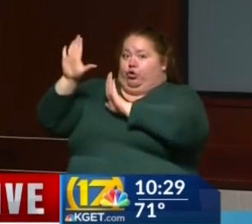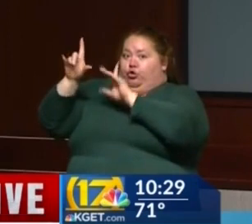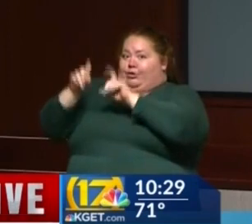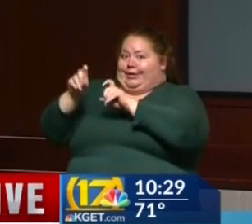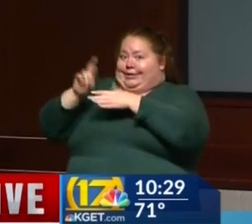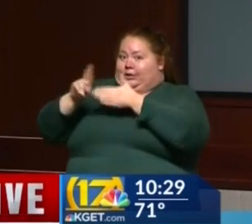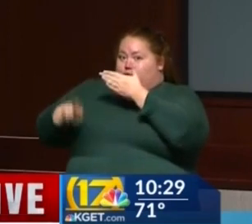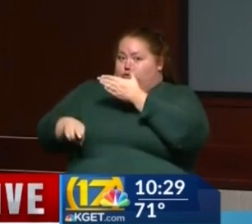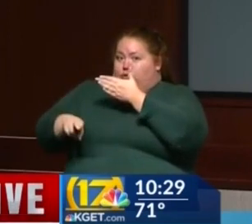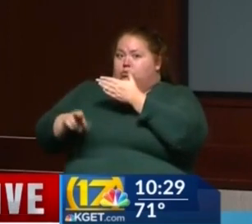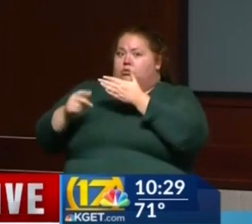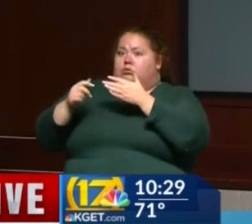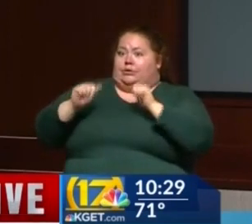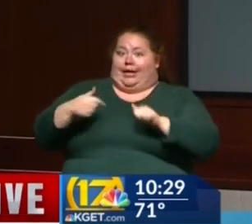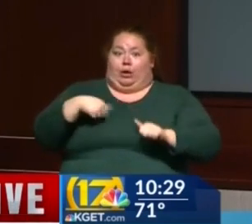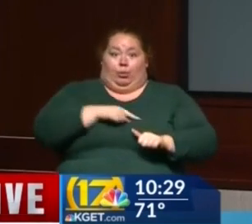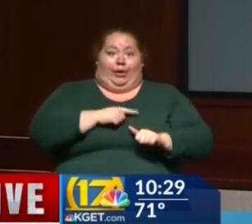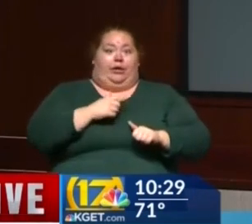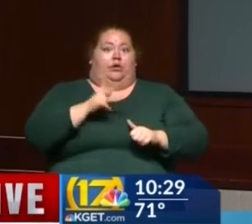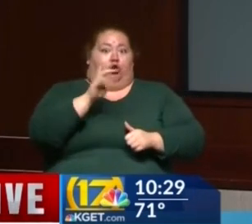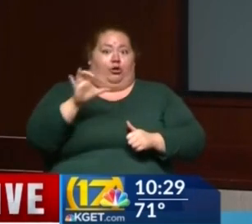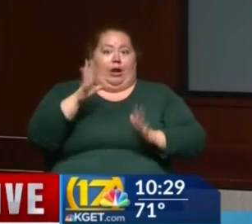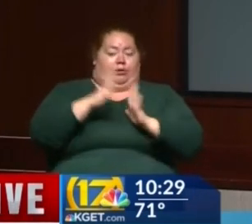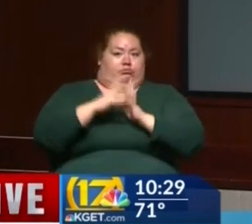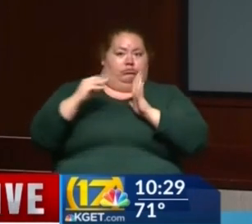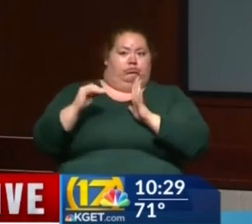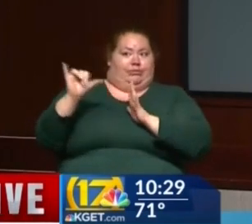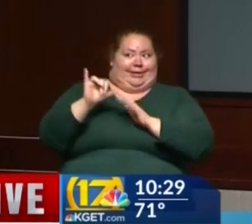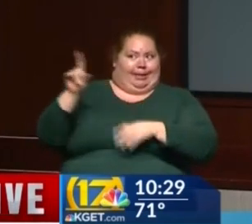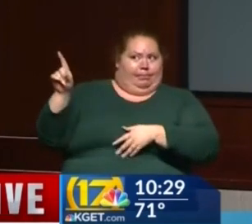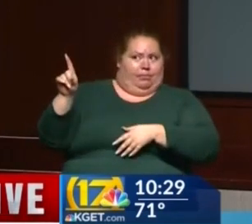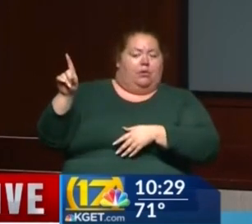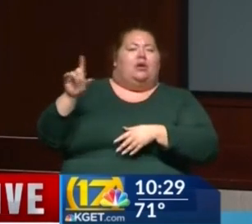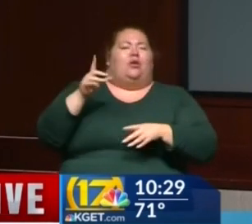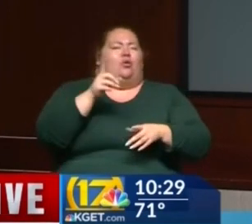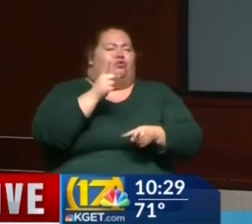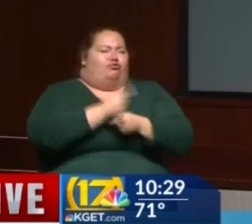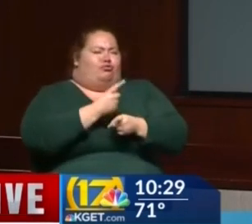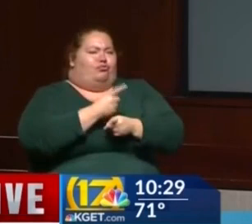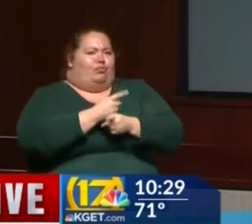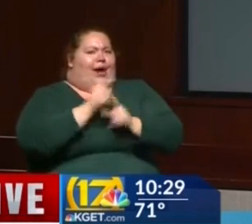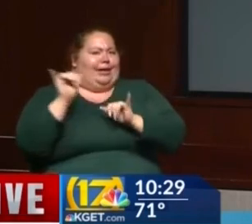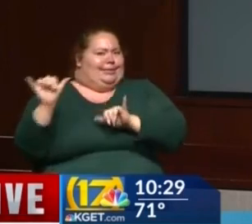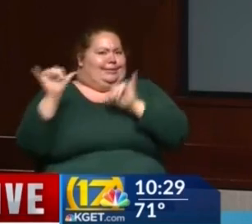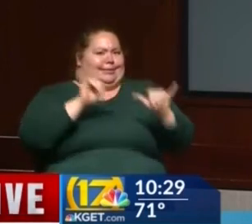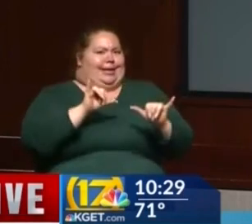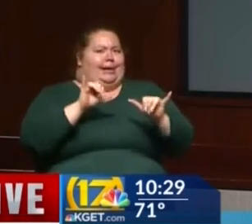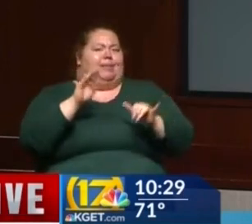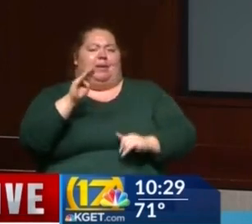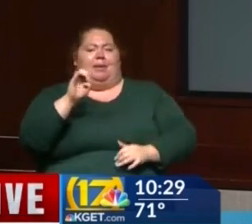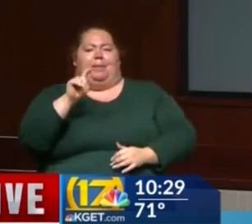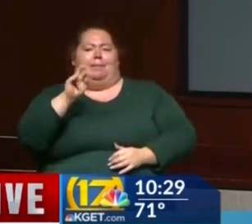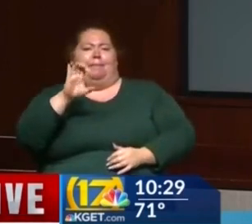ASKING IF WE CAN REPLICATE THE SAME RESULTS THAT THE STATE HAS SAYING THEY ARE GETTING?